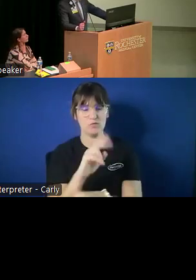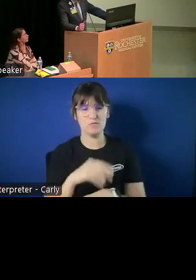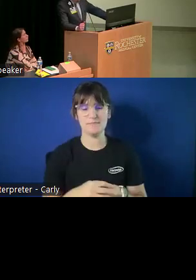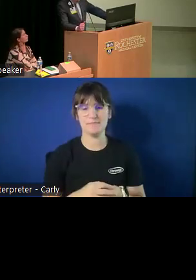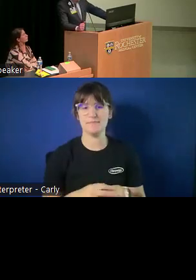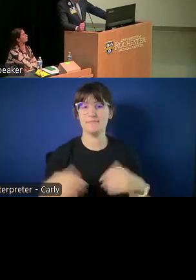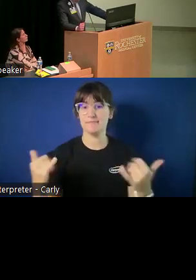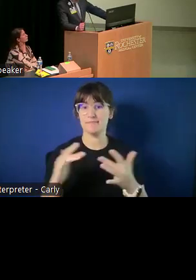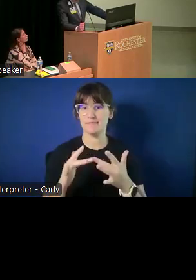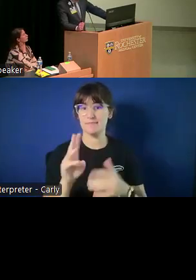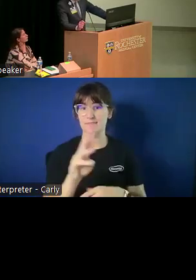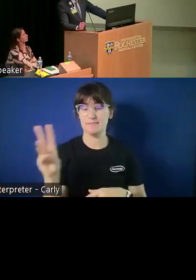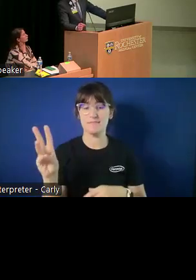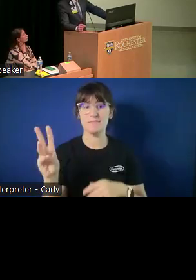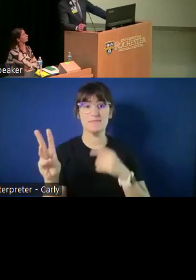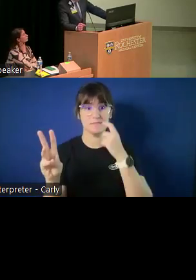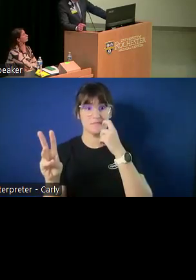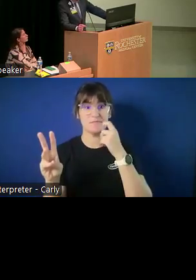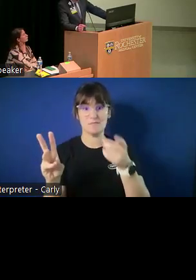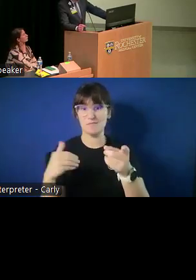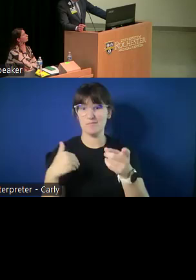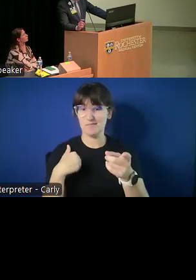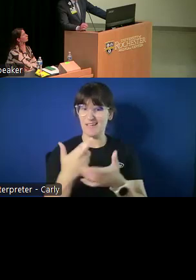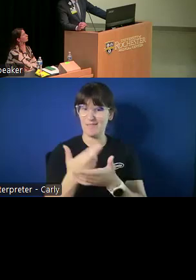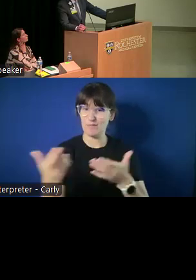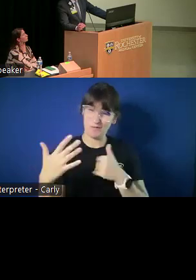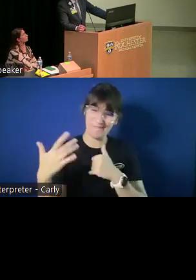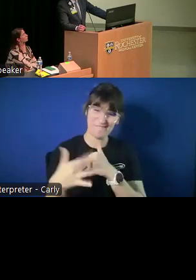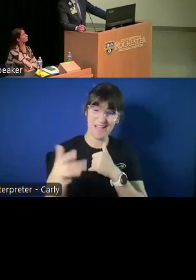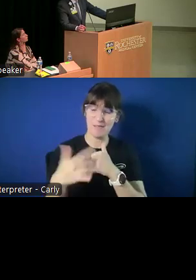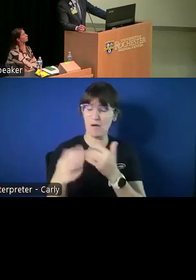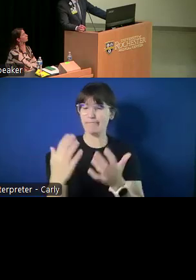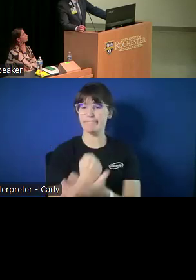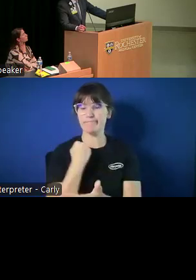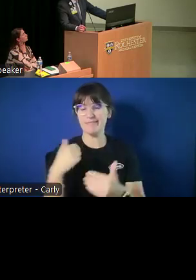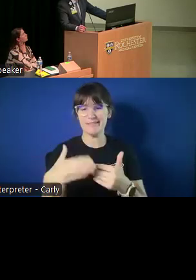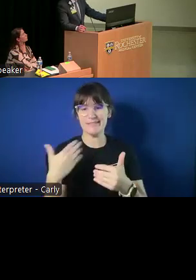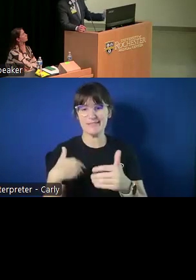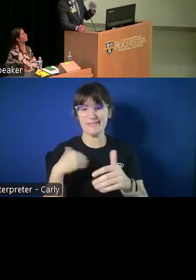page our workforce has these resources at their fingertips in one easy to access digital location